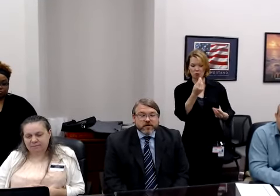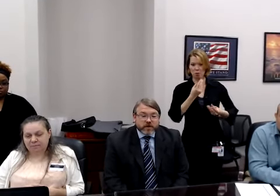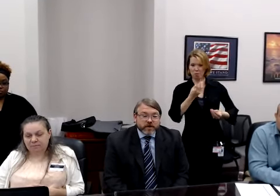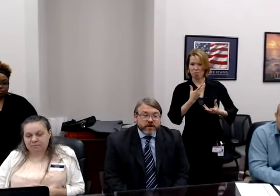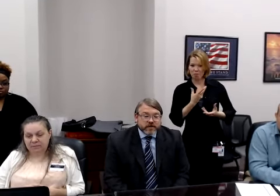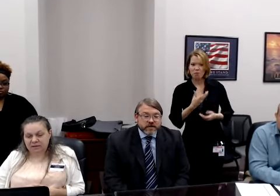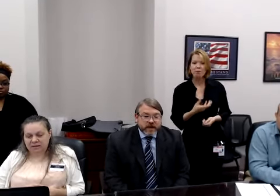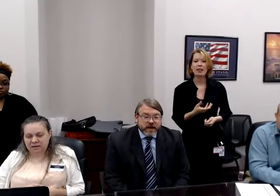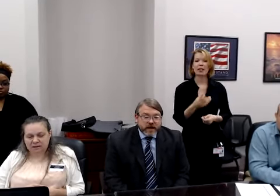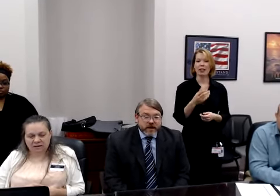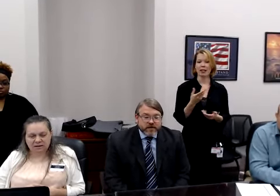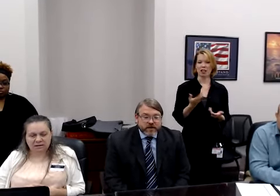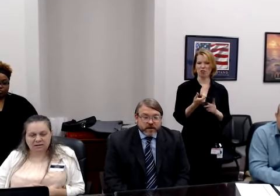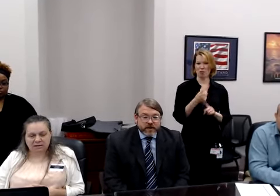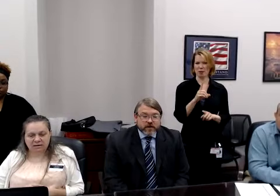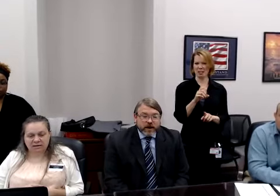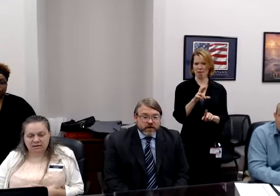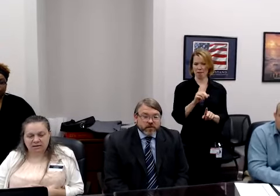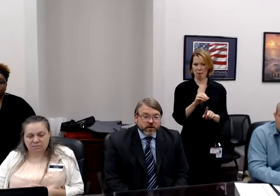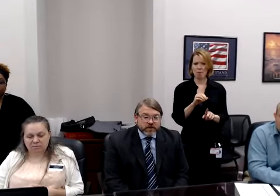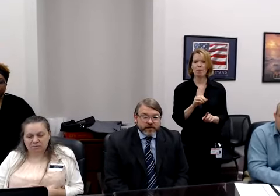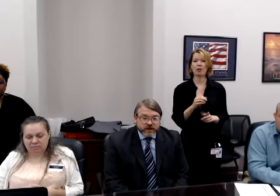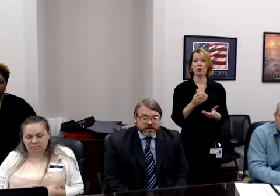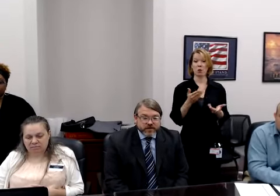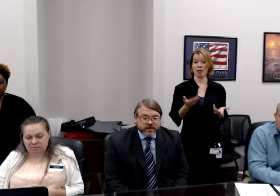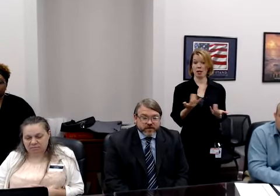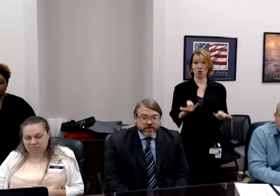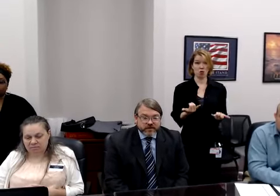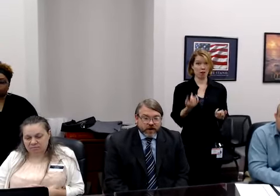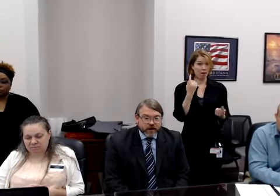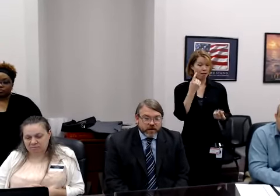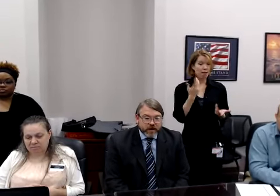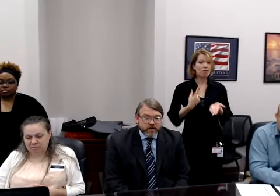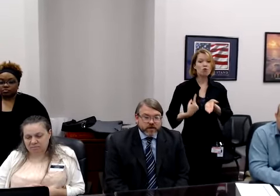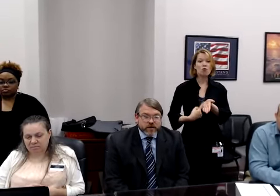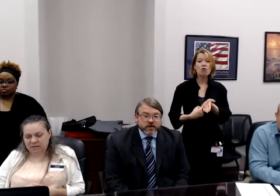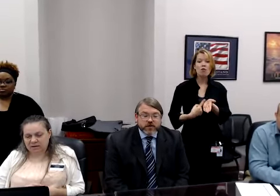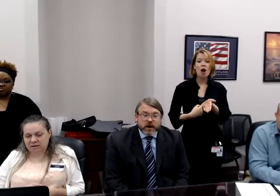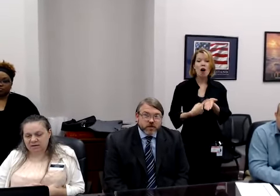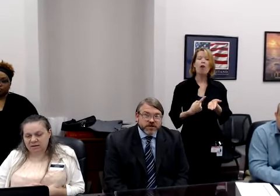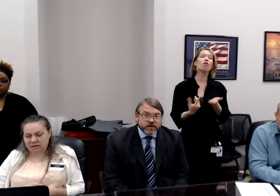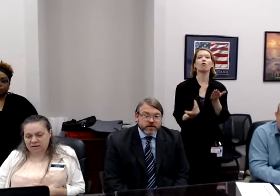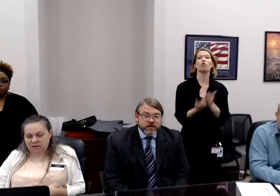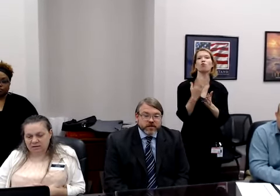So, we're here today at the Franklin County Board of Elections to talk about a new option